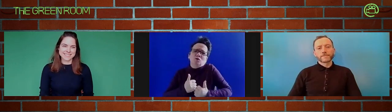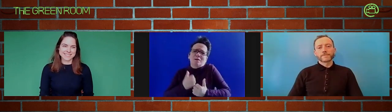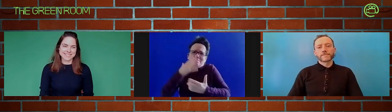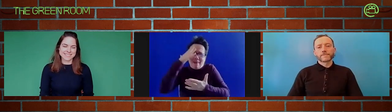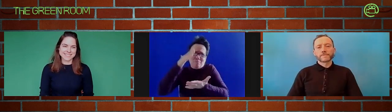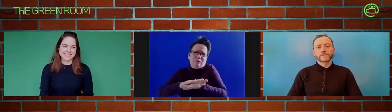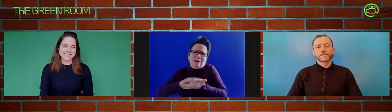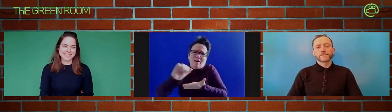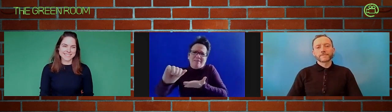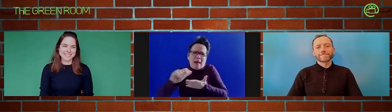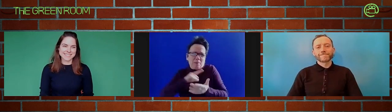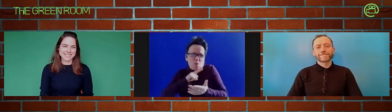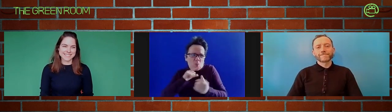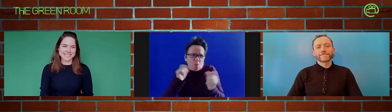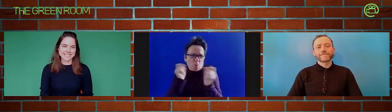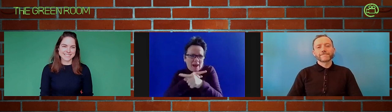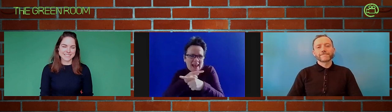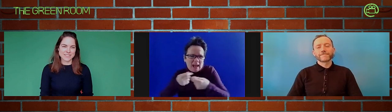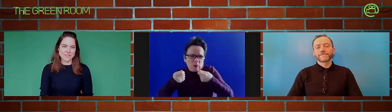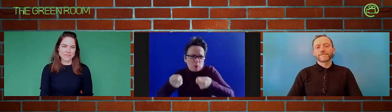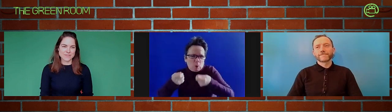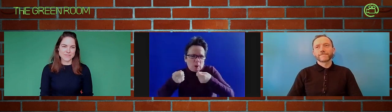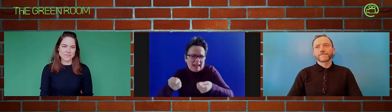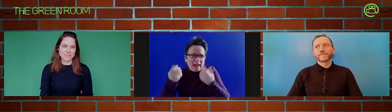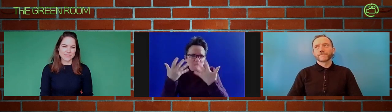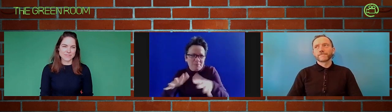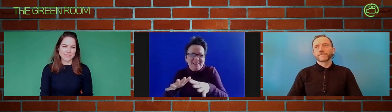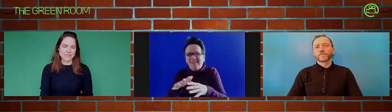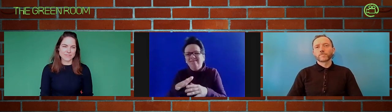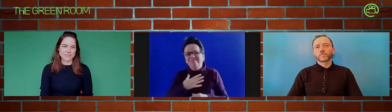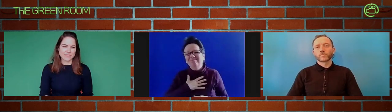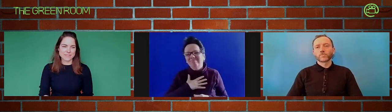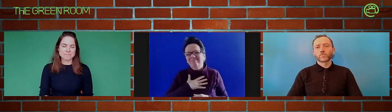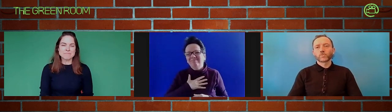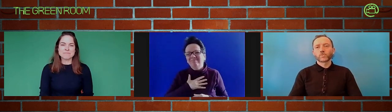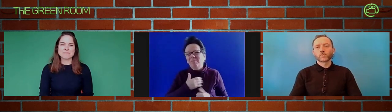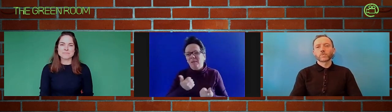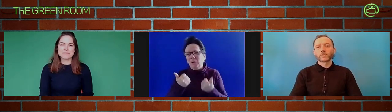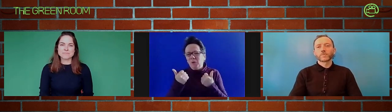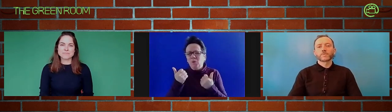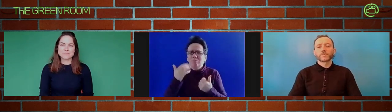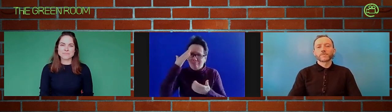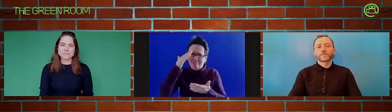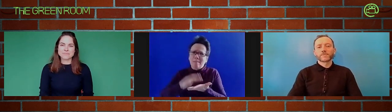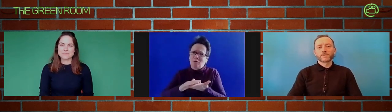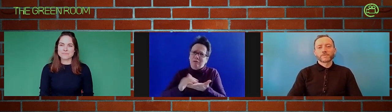weird cooking that we got up to. It's just been good. good memories in there. JS: Yeah it is a good